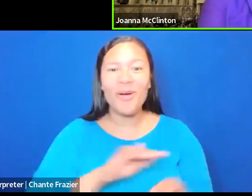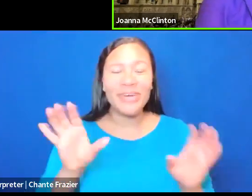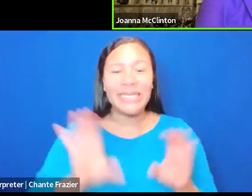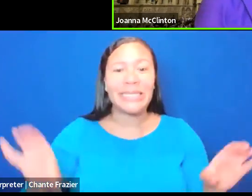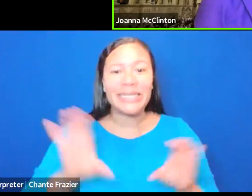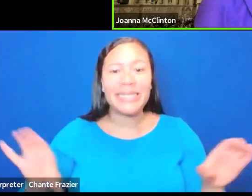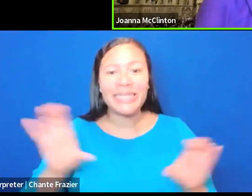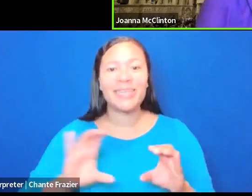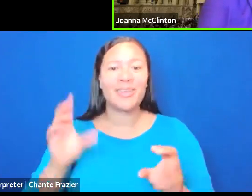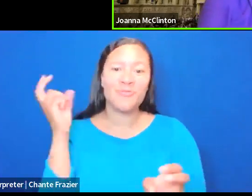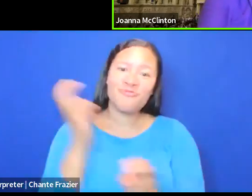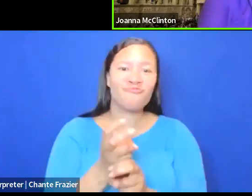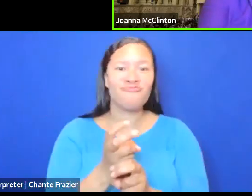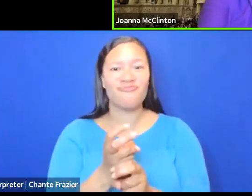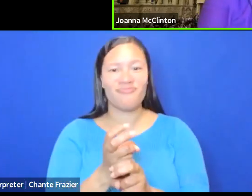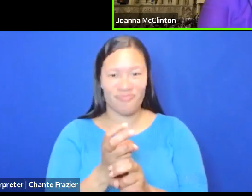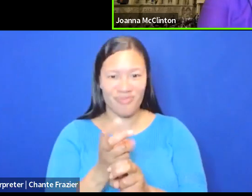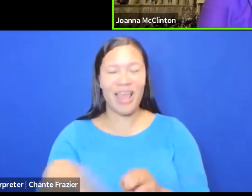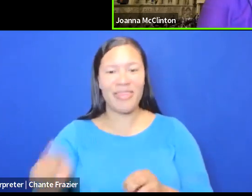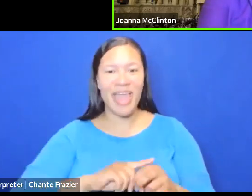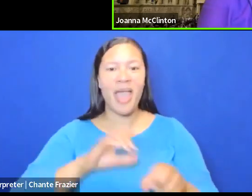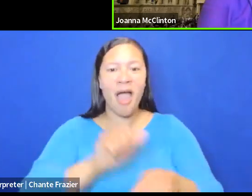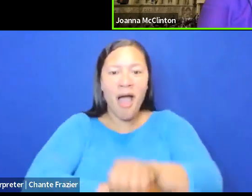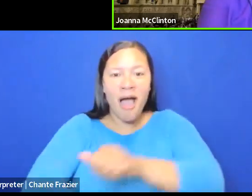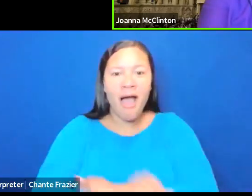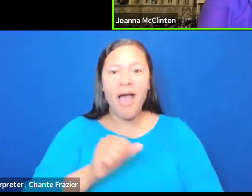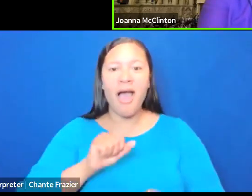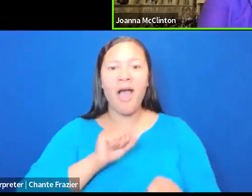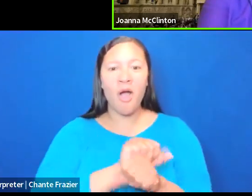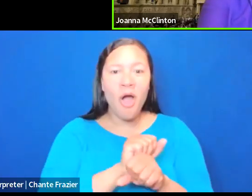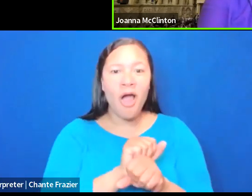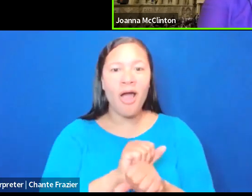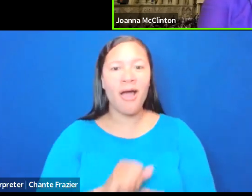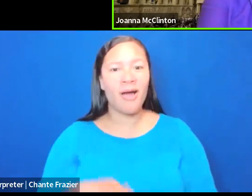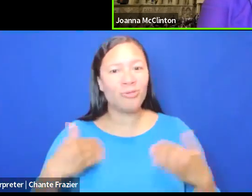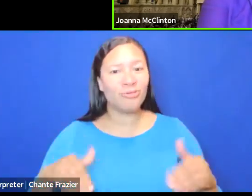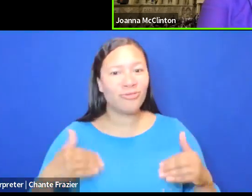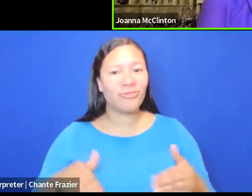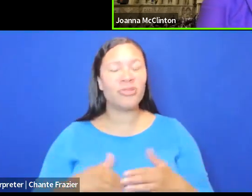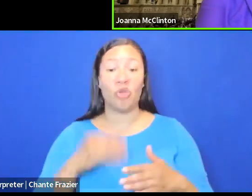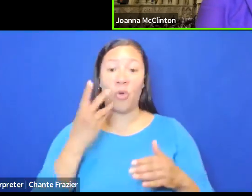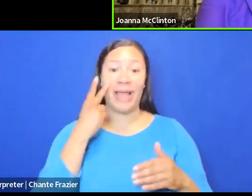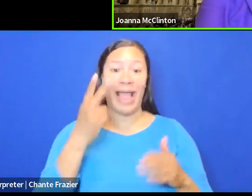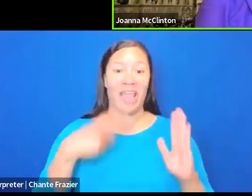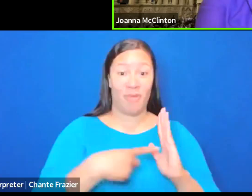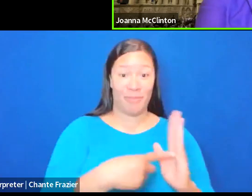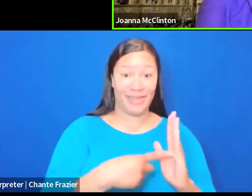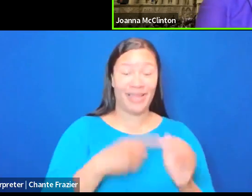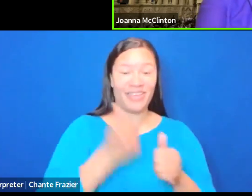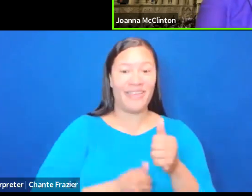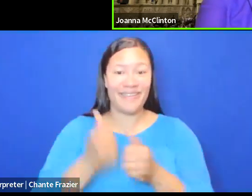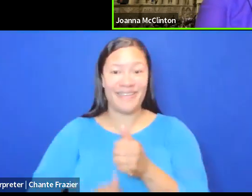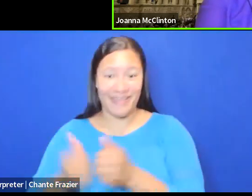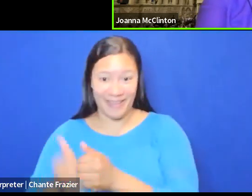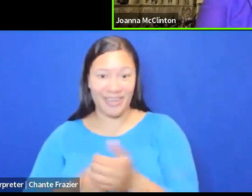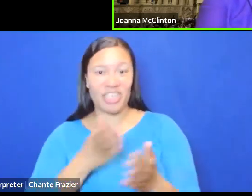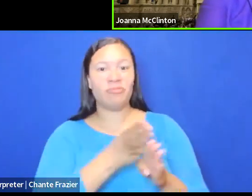It's amazing to see that while the house leader there are women all these places doing hard work and on the